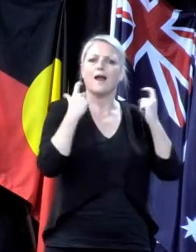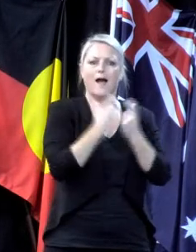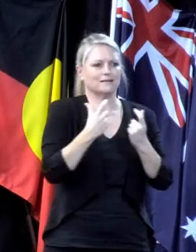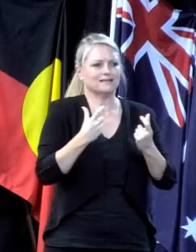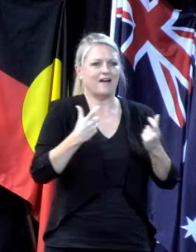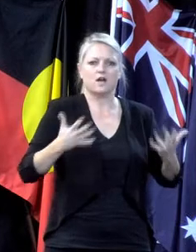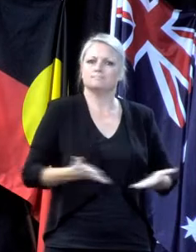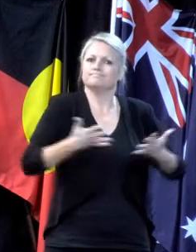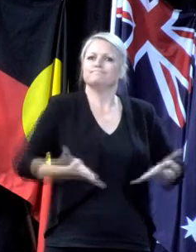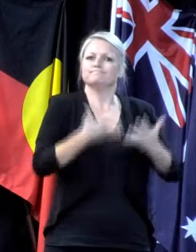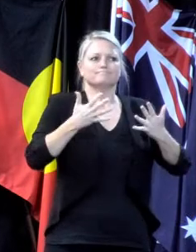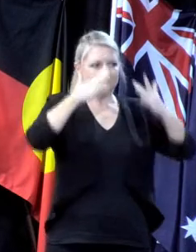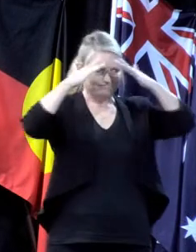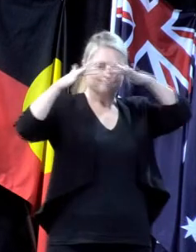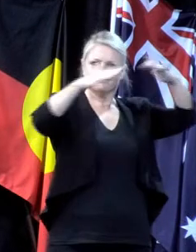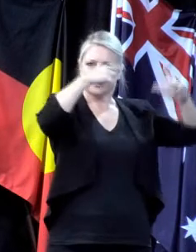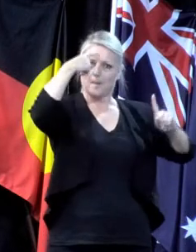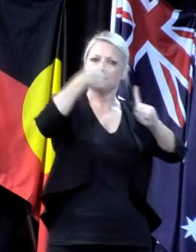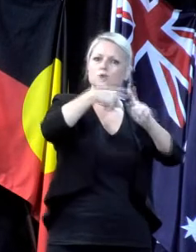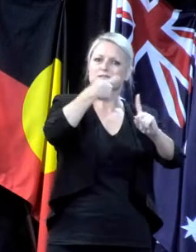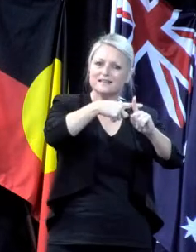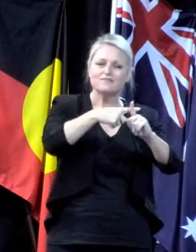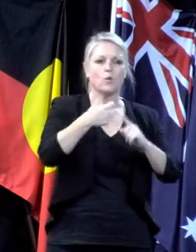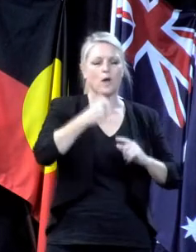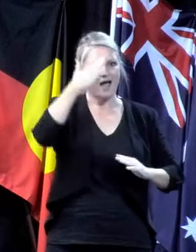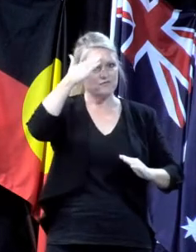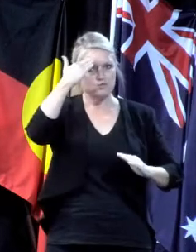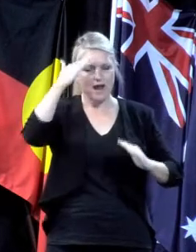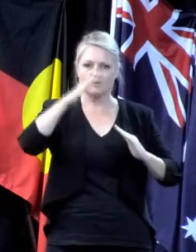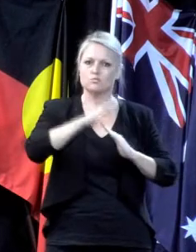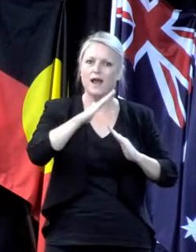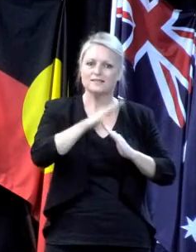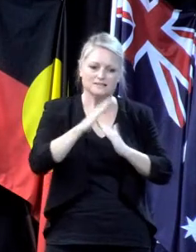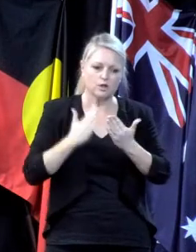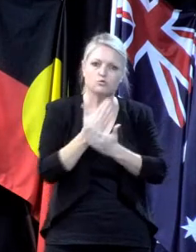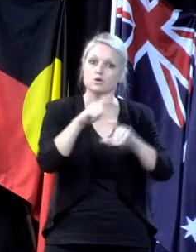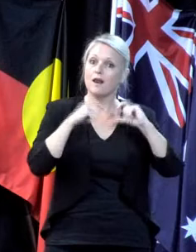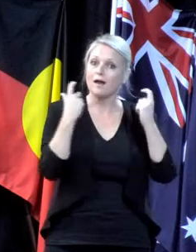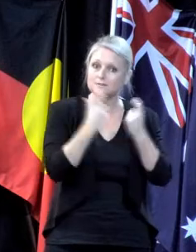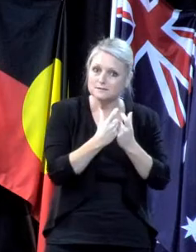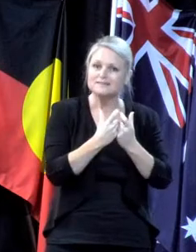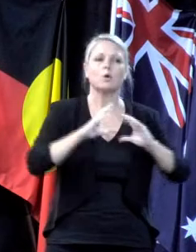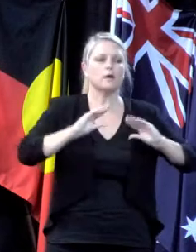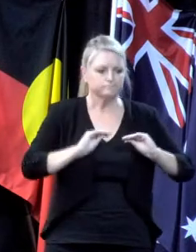We utilize brain breaks within our lessons to ensure that regulation levels are maintained.